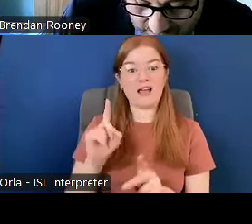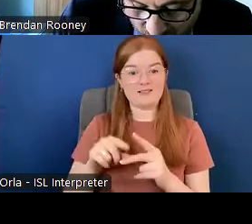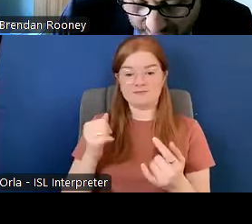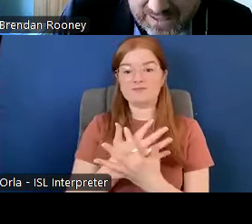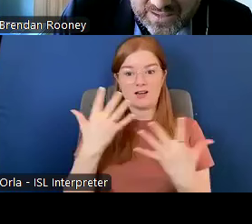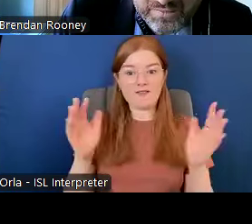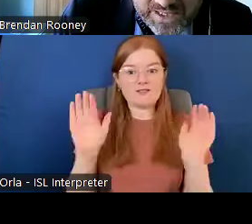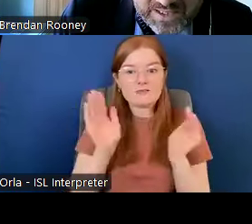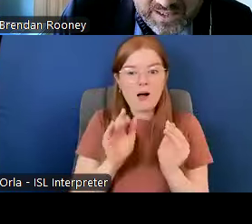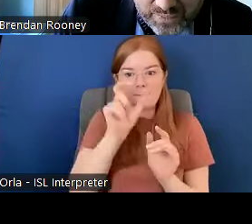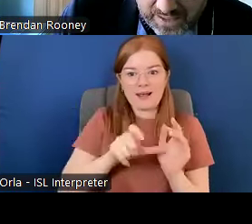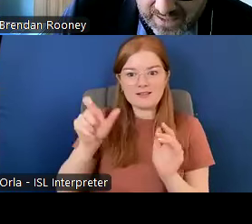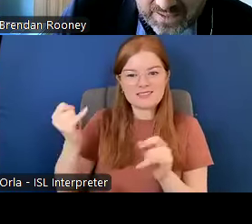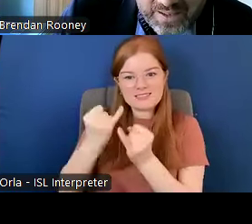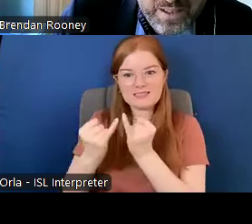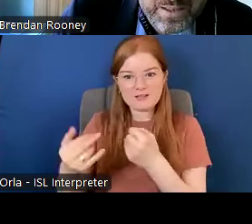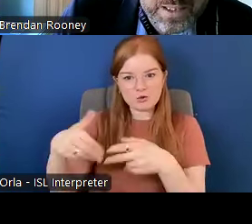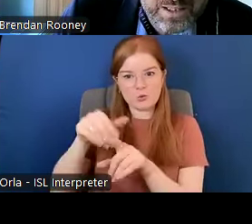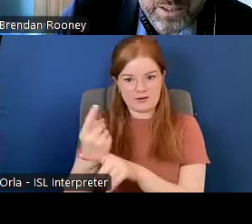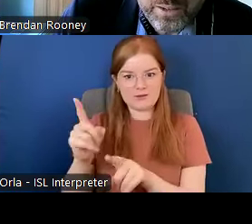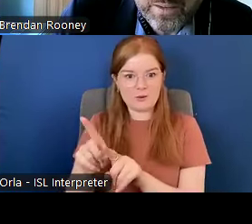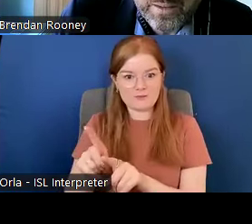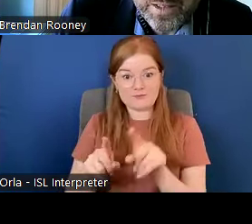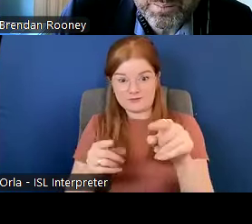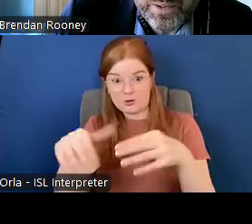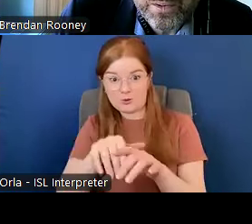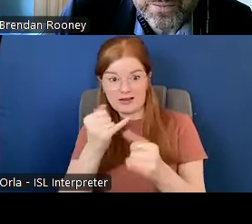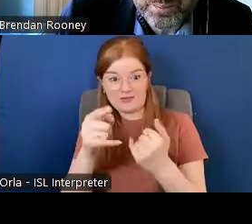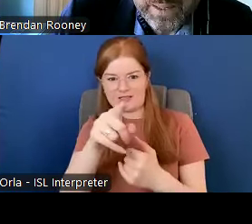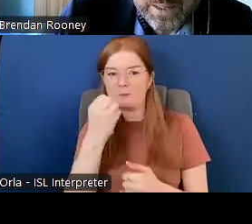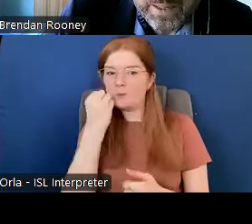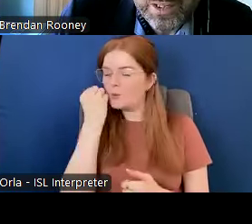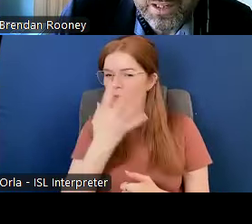small panels of details within that. These include this beautiful piece, which is the